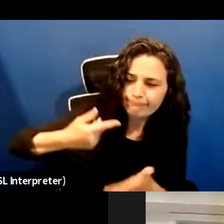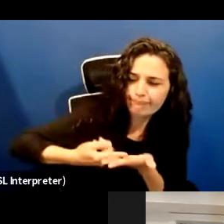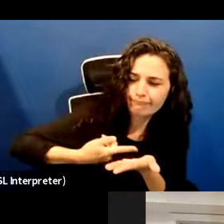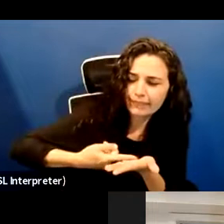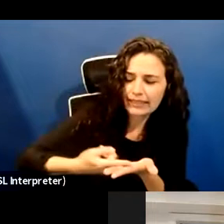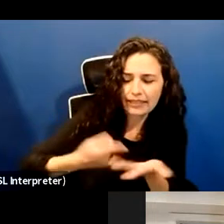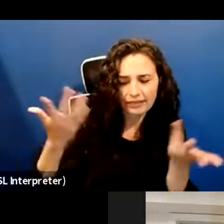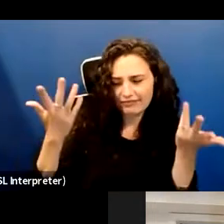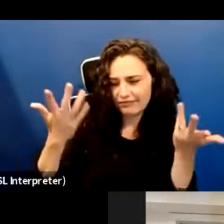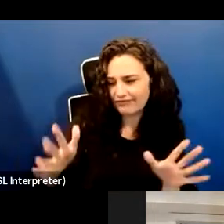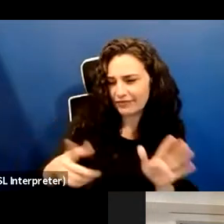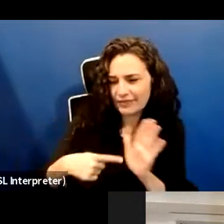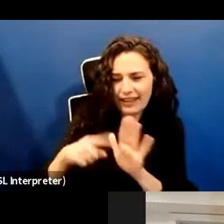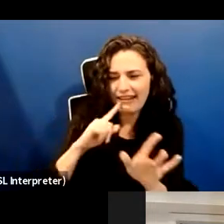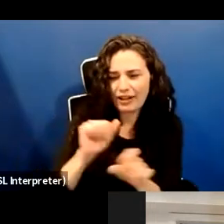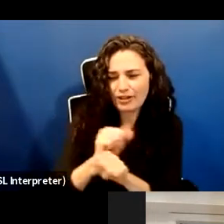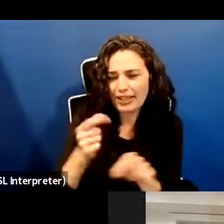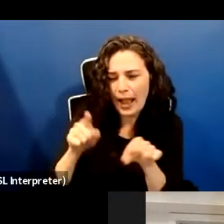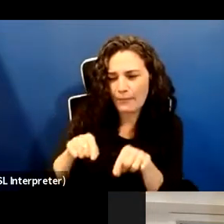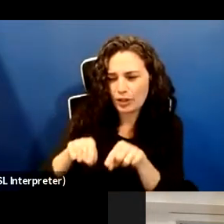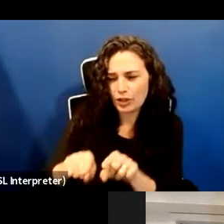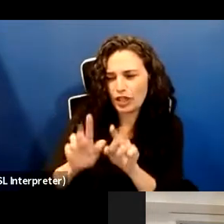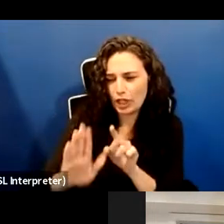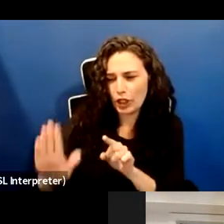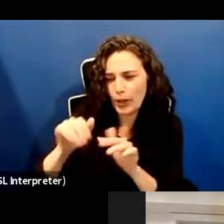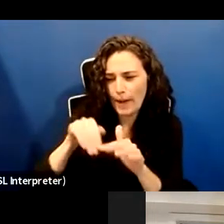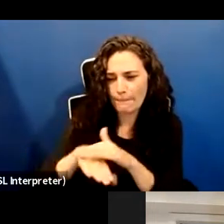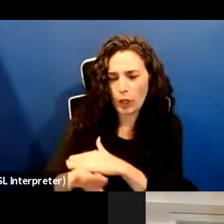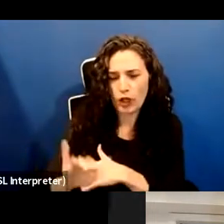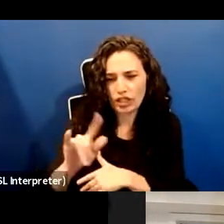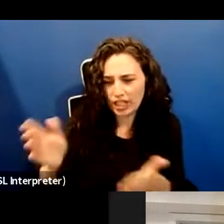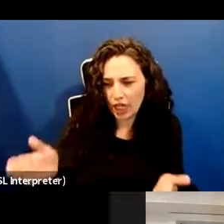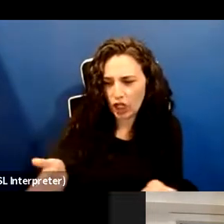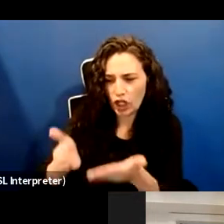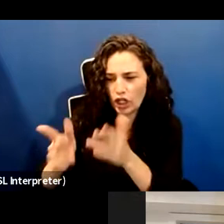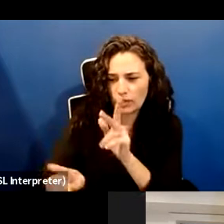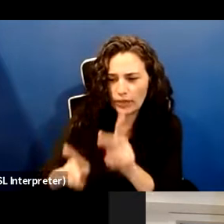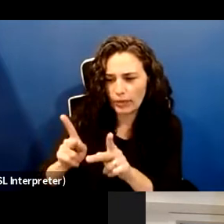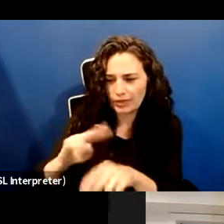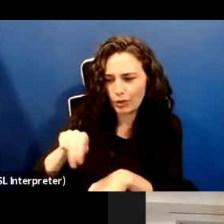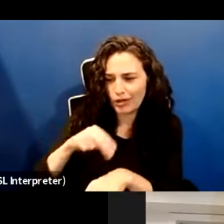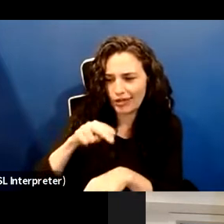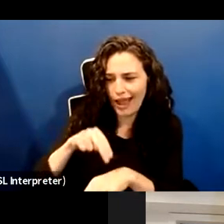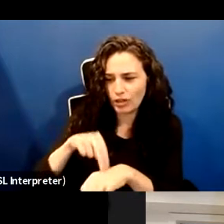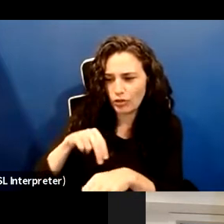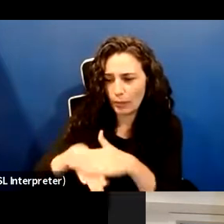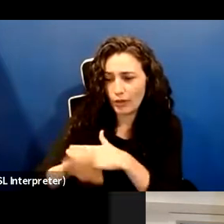was actually happening in her birth, and her encouraging people to give natural birth. And eventually she had to take the decision